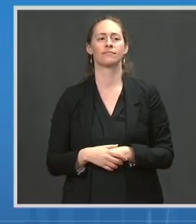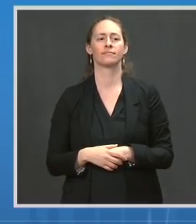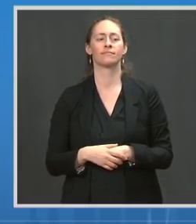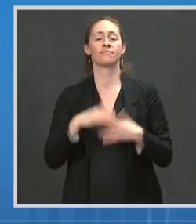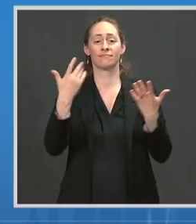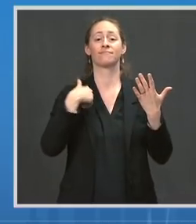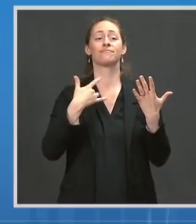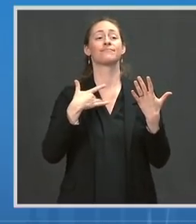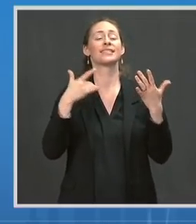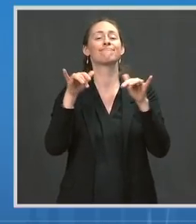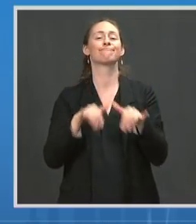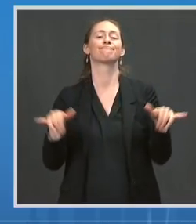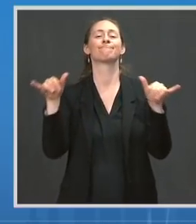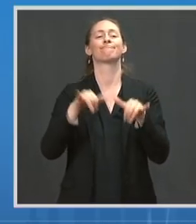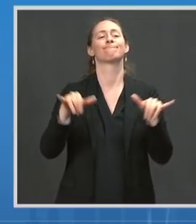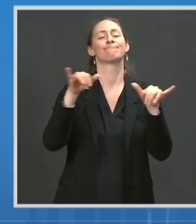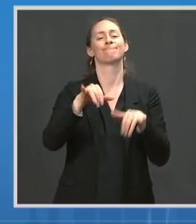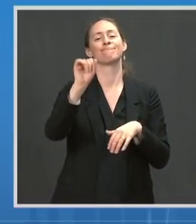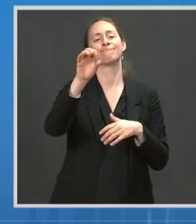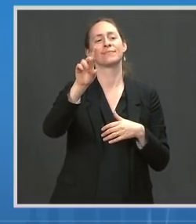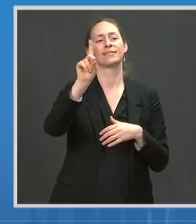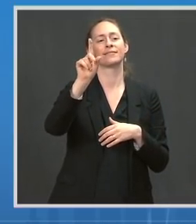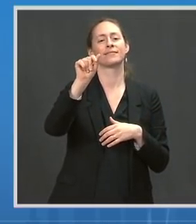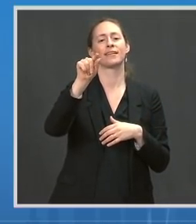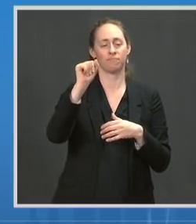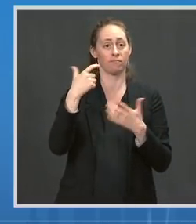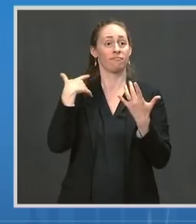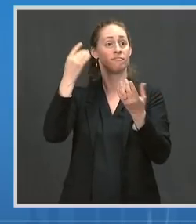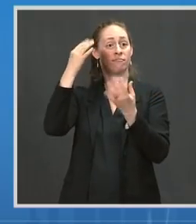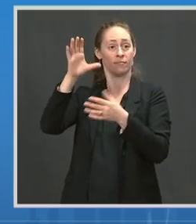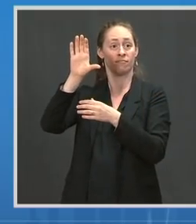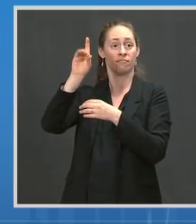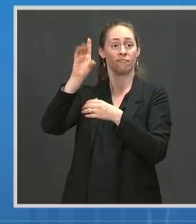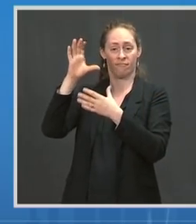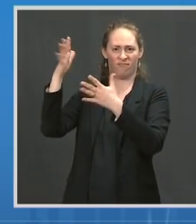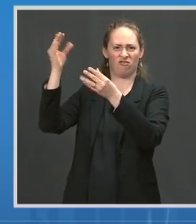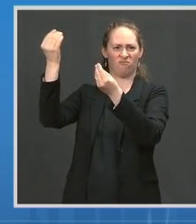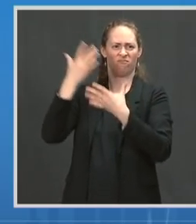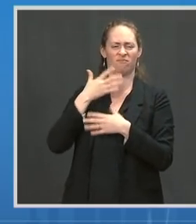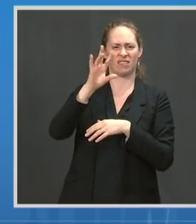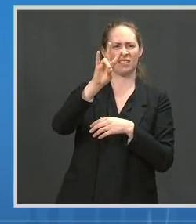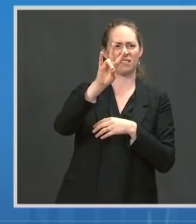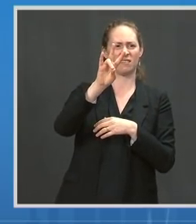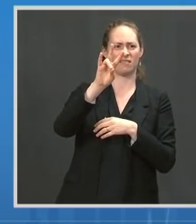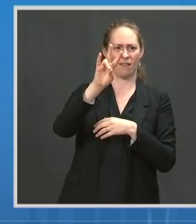Yesterday, CDC reported 73,622 cases of COVID-19.